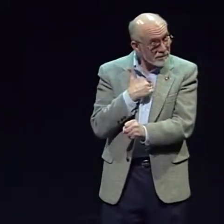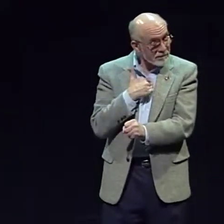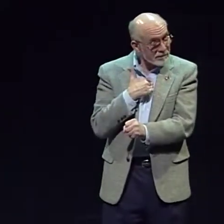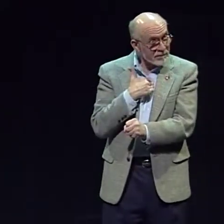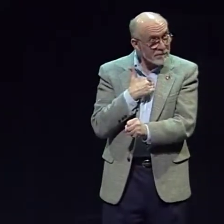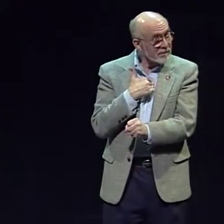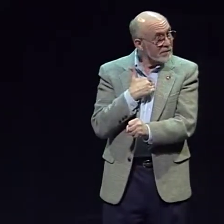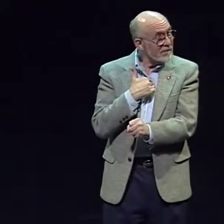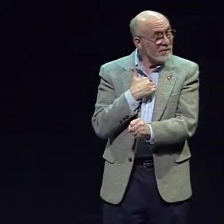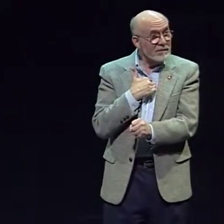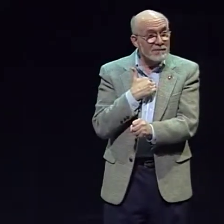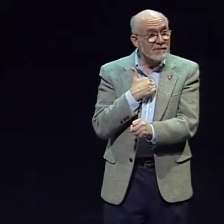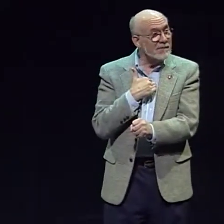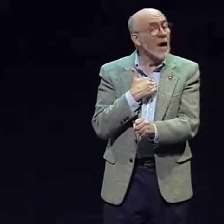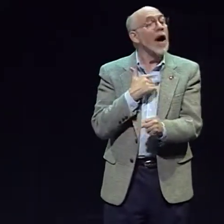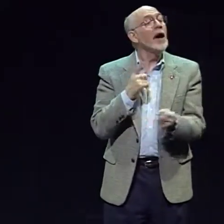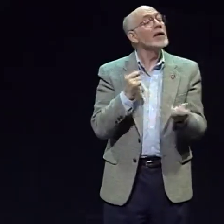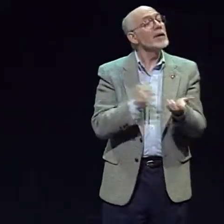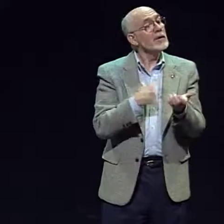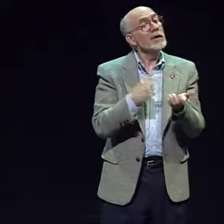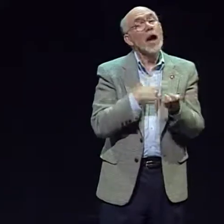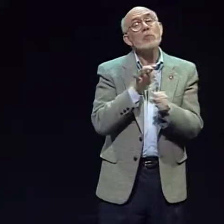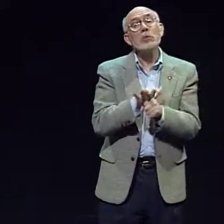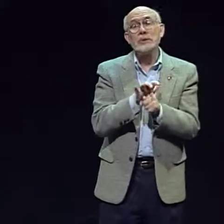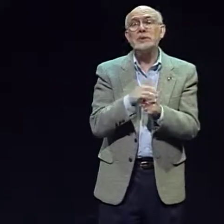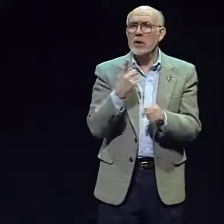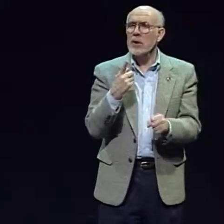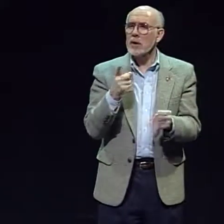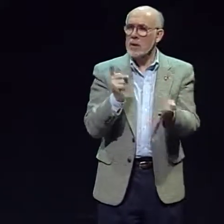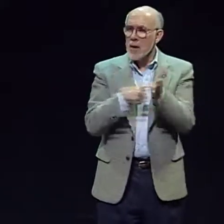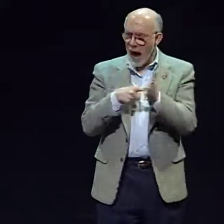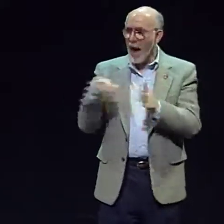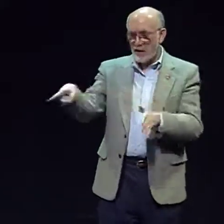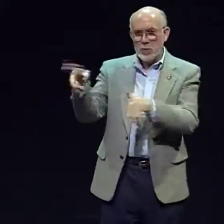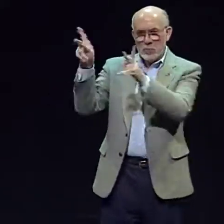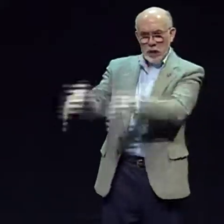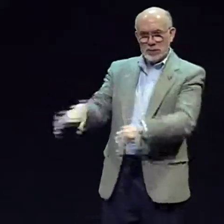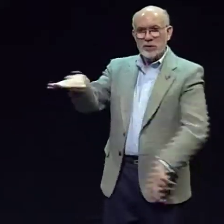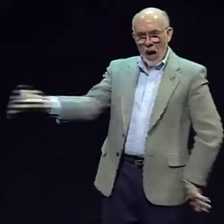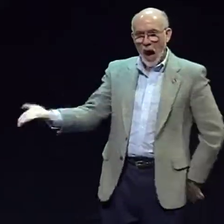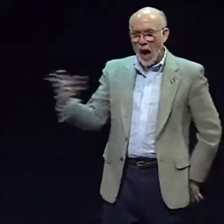DID YOU FEEL ANY PRESSURE FROM THOSE ACTIVITIES? THERE WAS SOME PRESSURE.